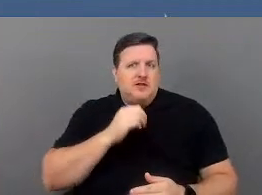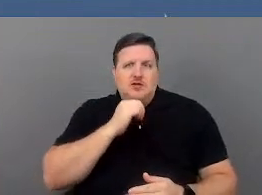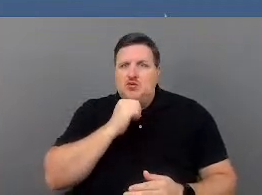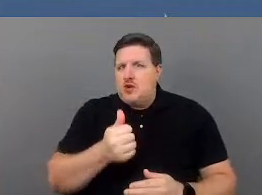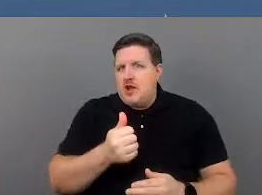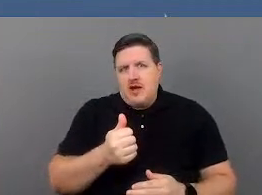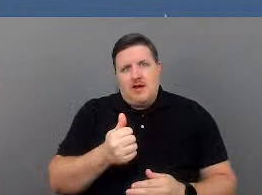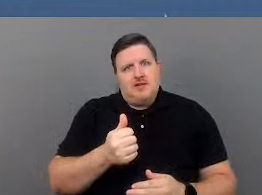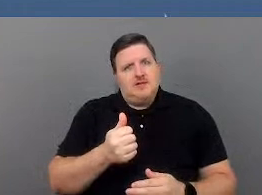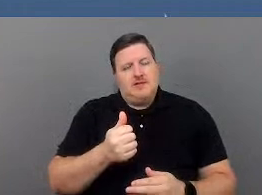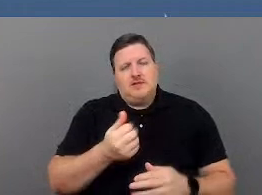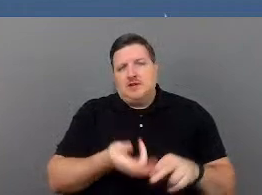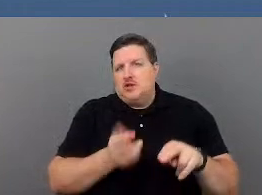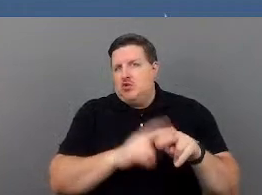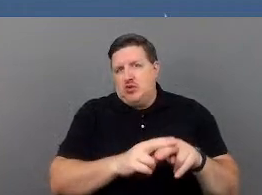ASKING IS FOR THIS REASON.